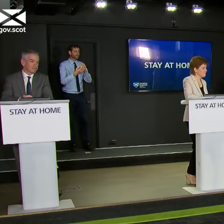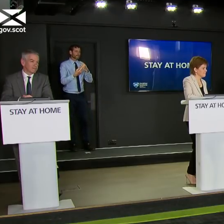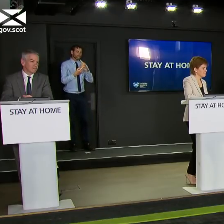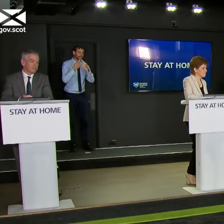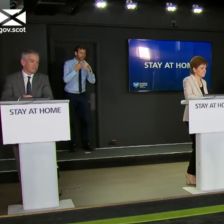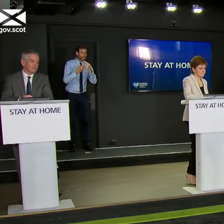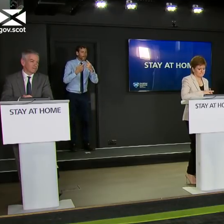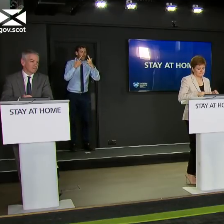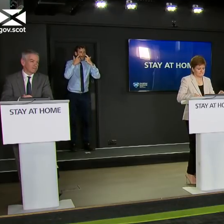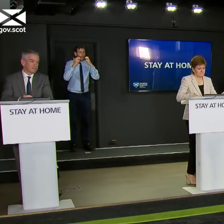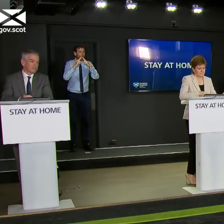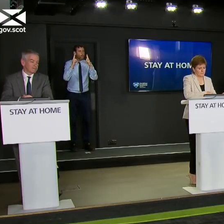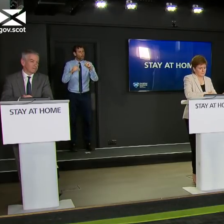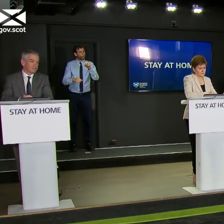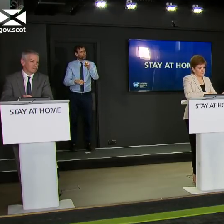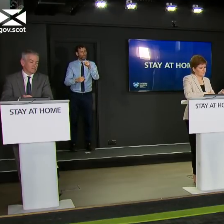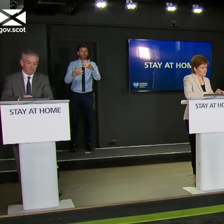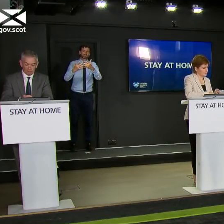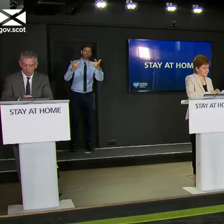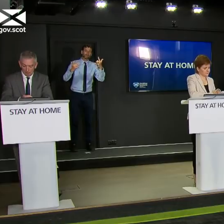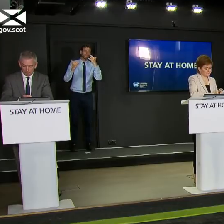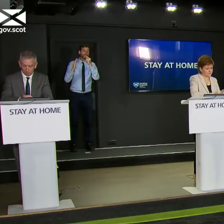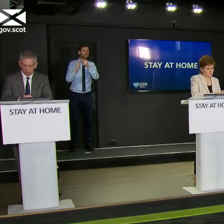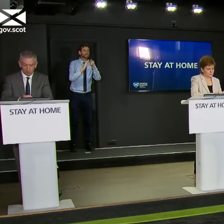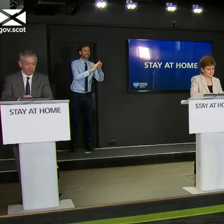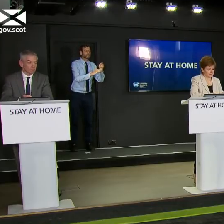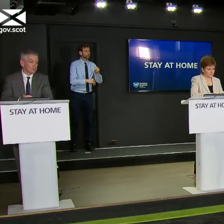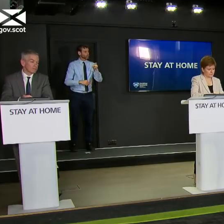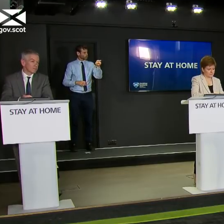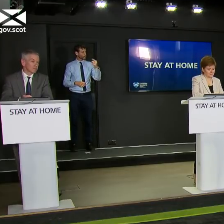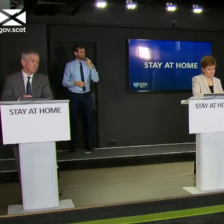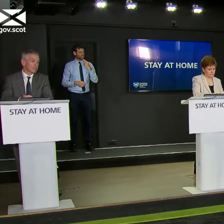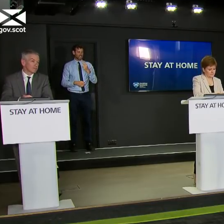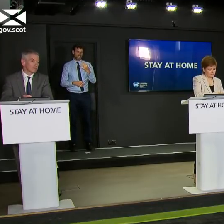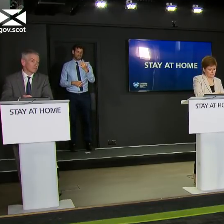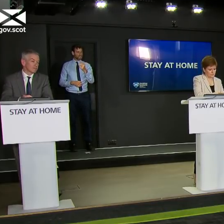that came out yesterday? Now you told parliament it was about 15,000 in total, that was later